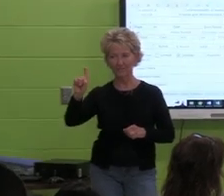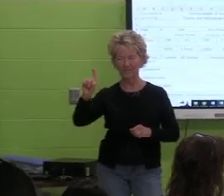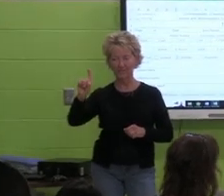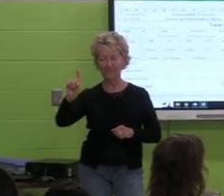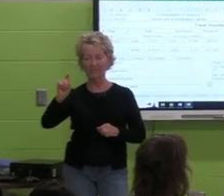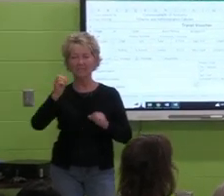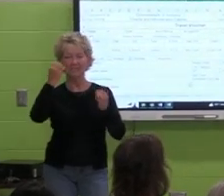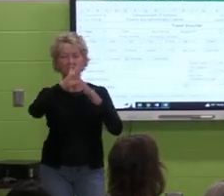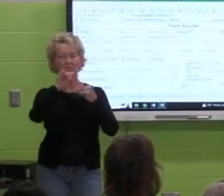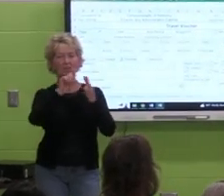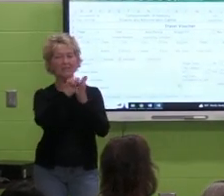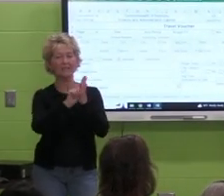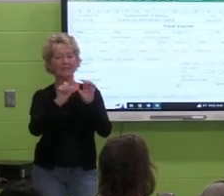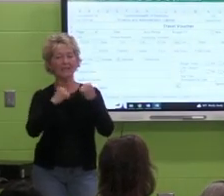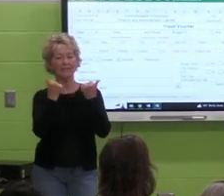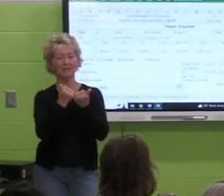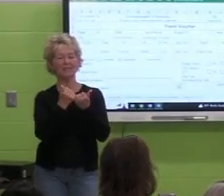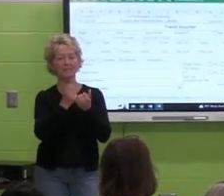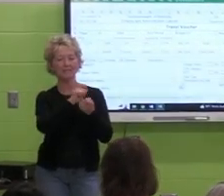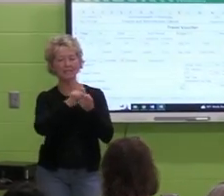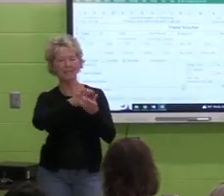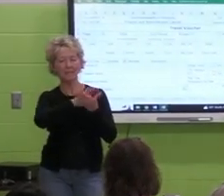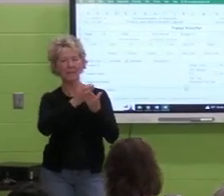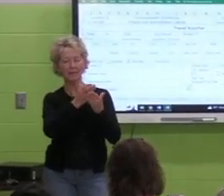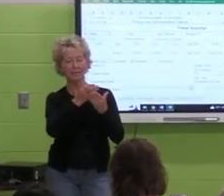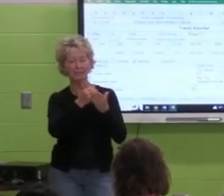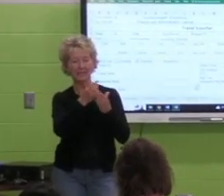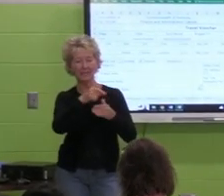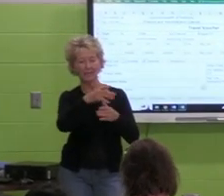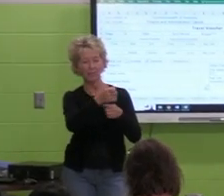State agencies how much money they're going to get and that's money from the general assembly